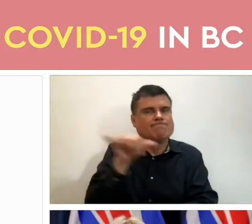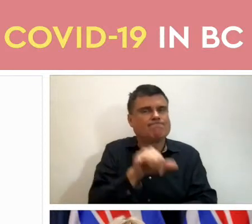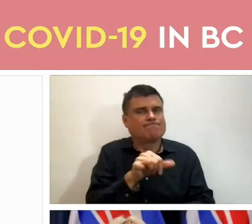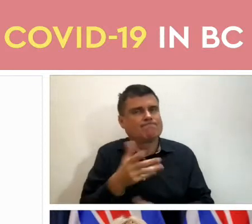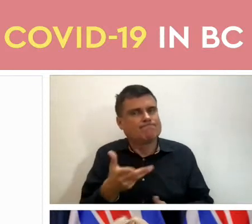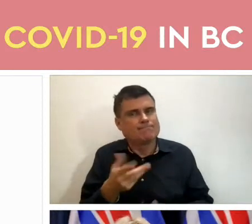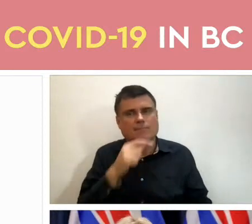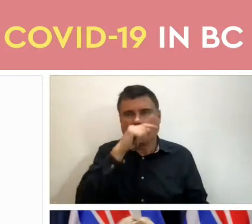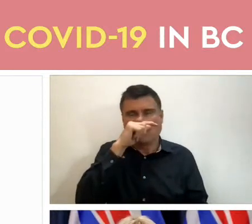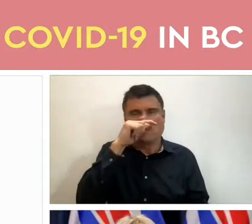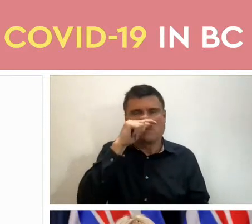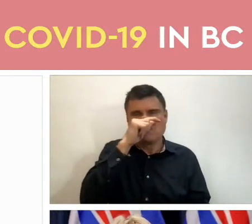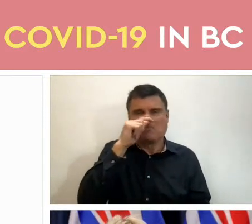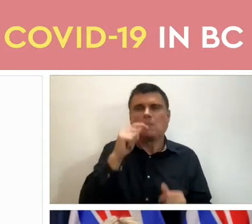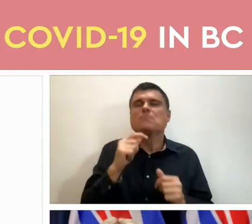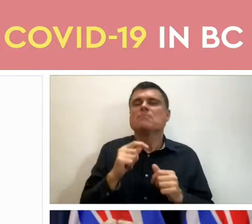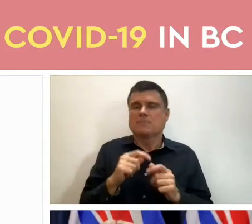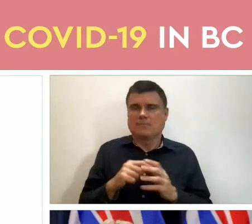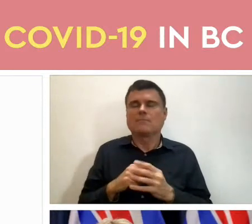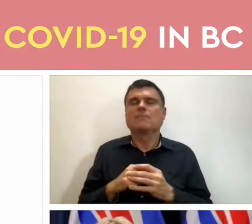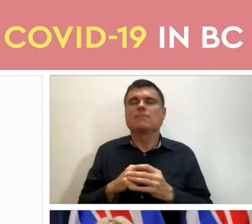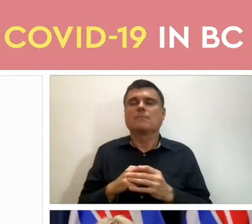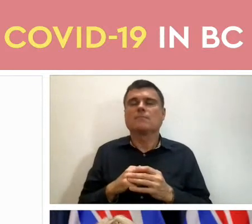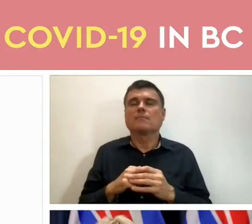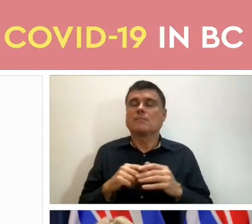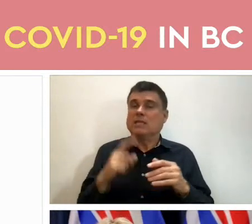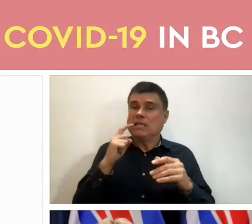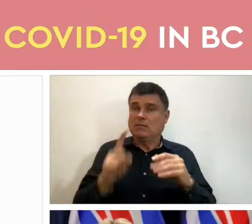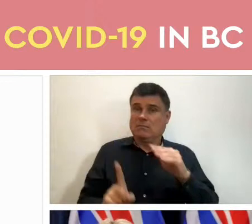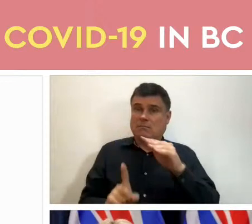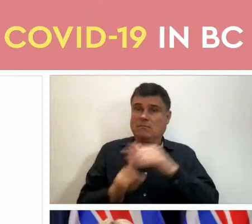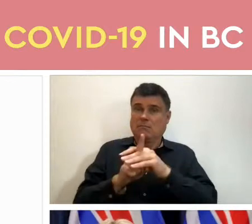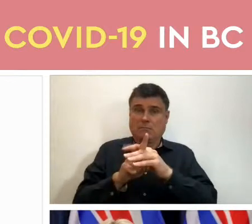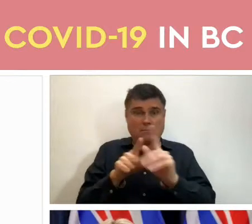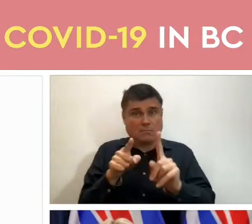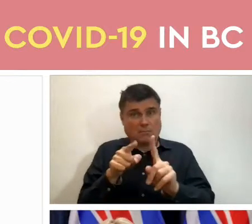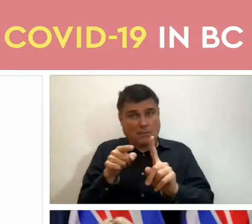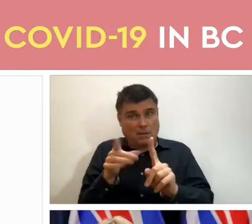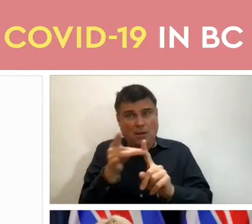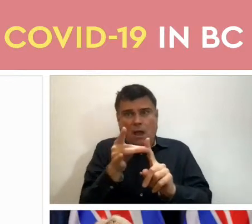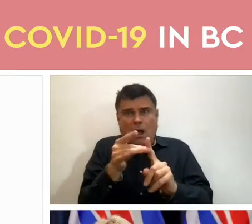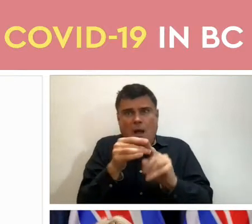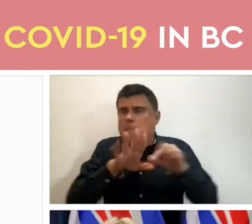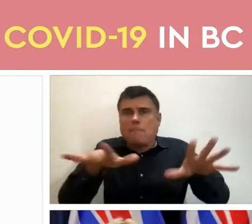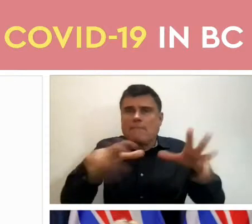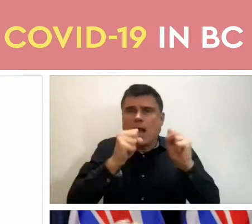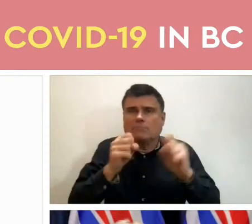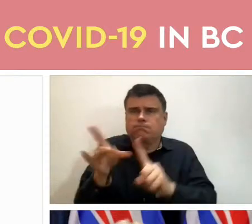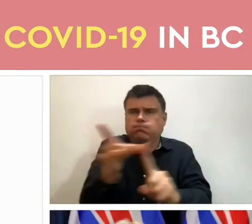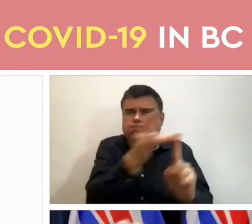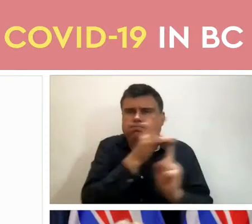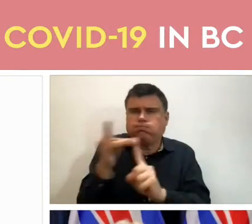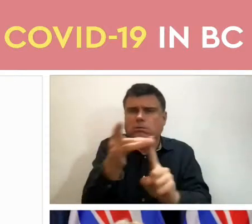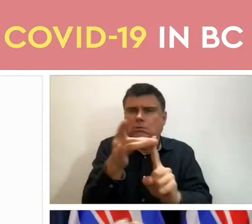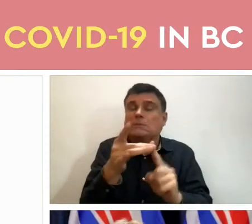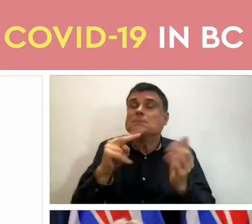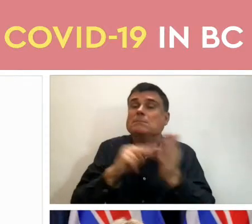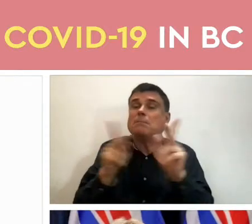which have to do with larger numbers of people being exposed